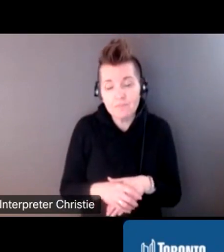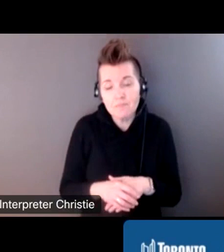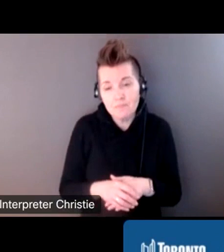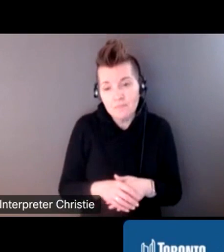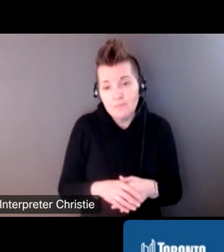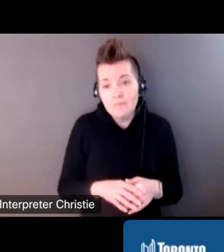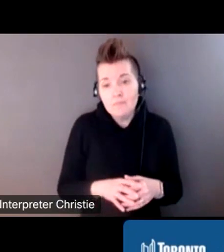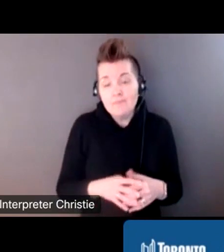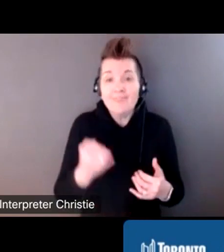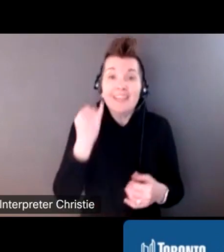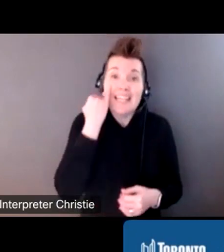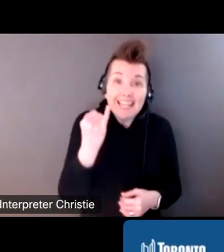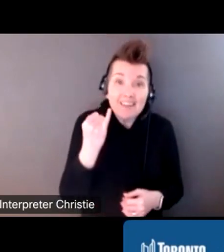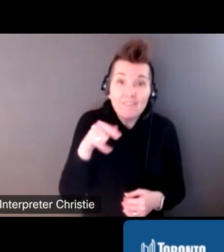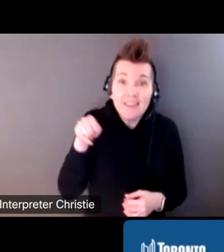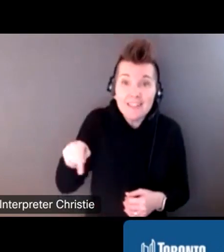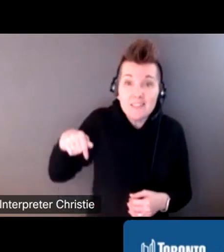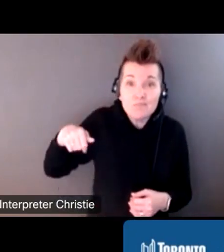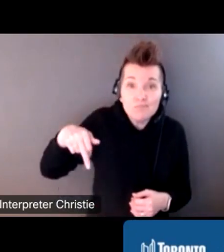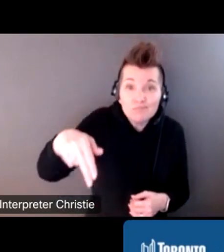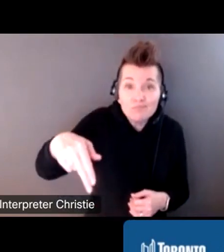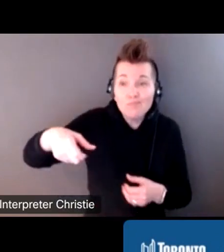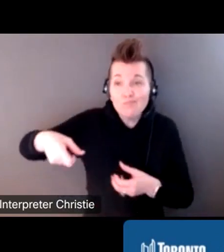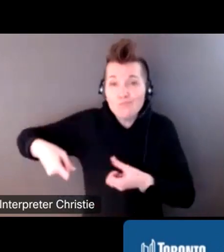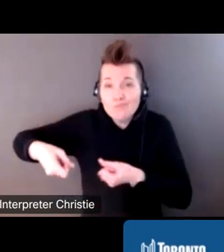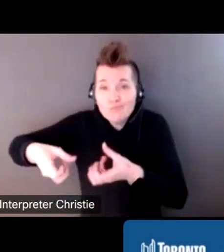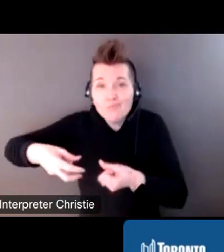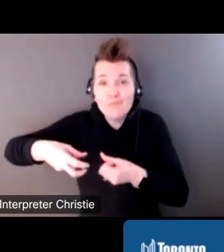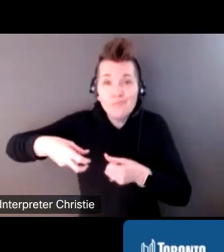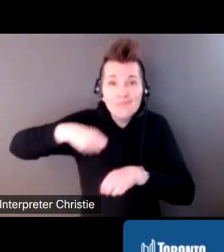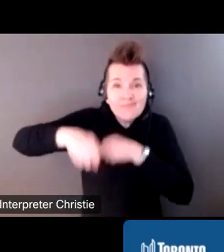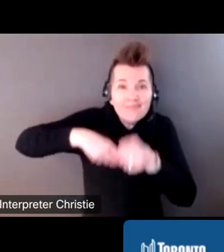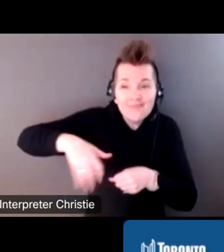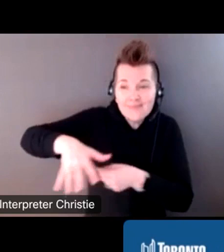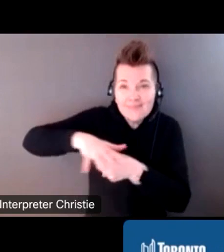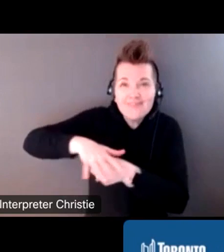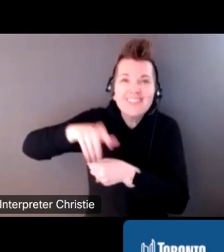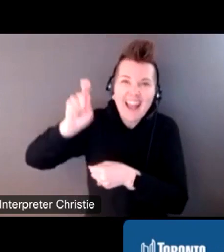compromise that infrastructure, then we're going to look to providing any sort of safe,